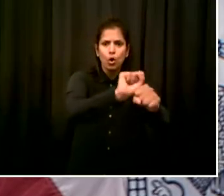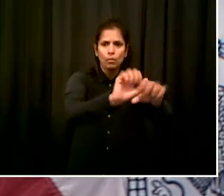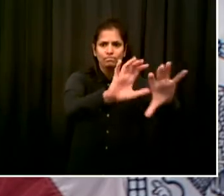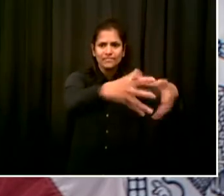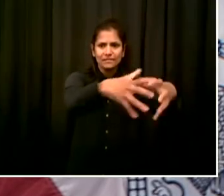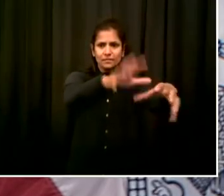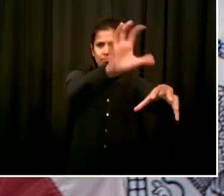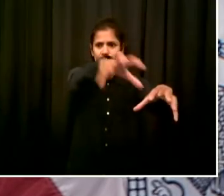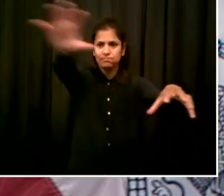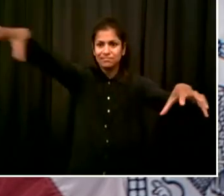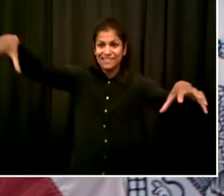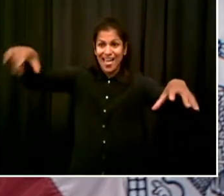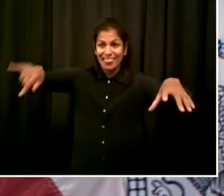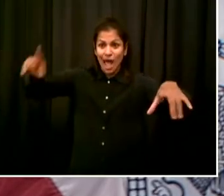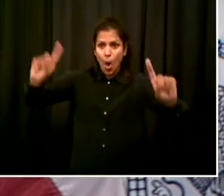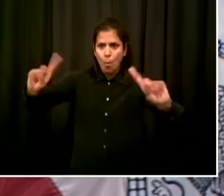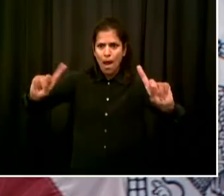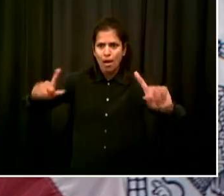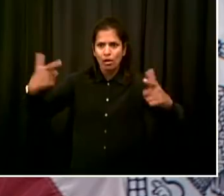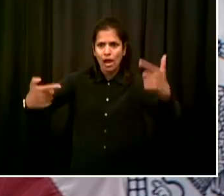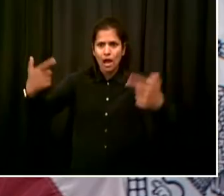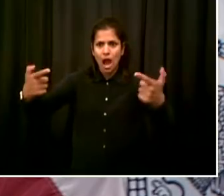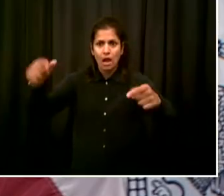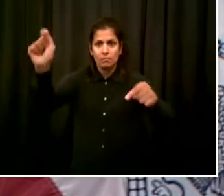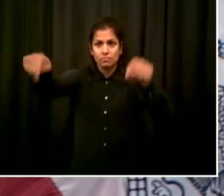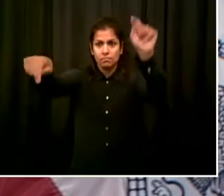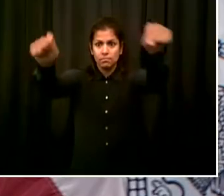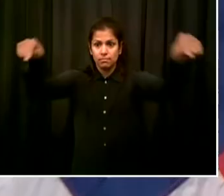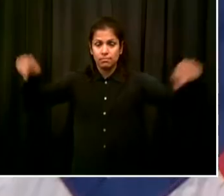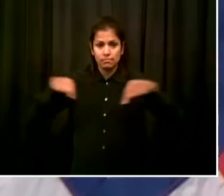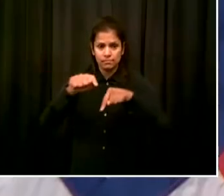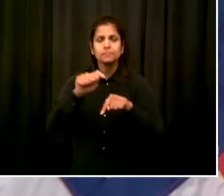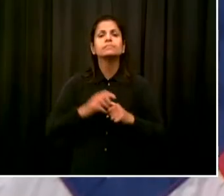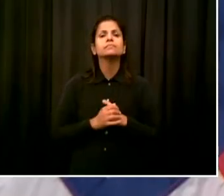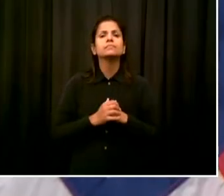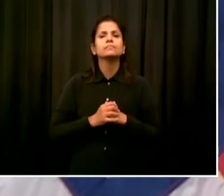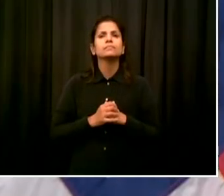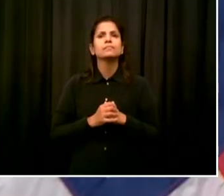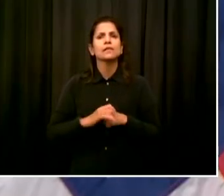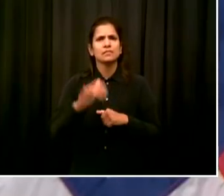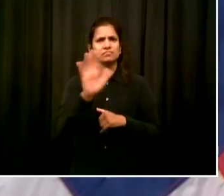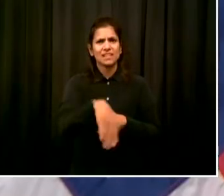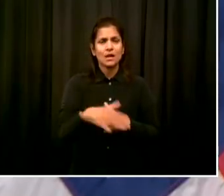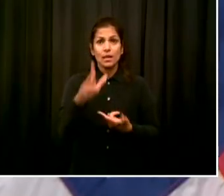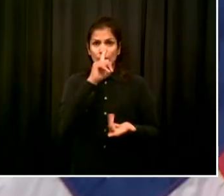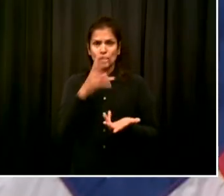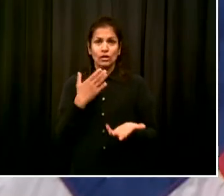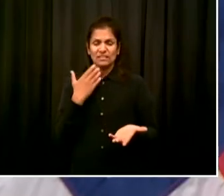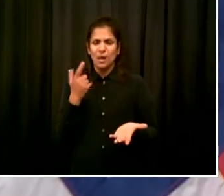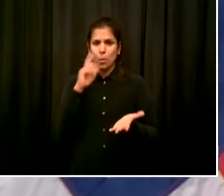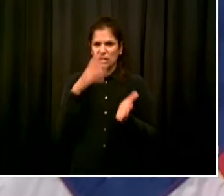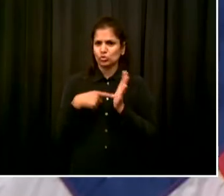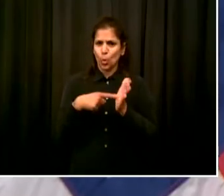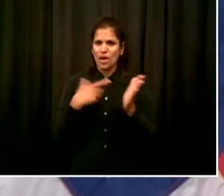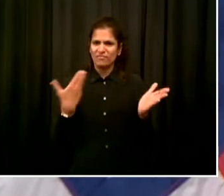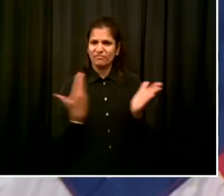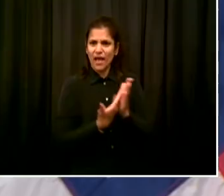TAKES SOME TIME TO REGROUP AND FORMULATE A NEW STRATEGY AND